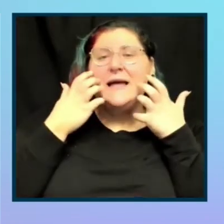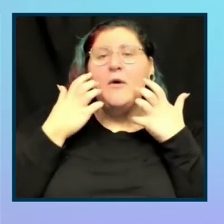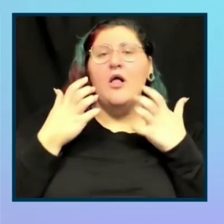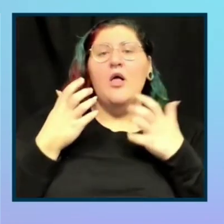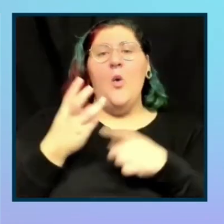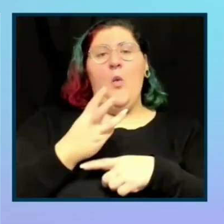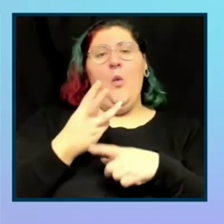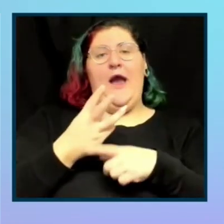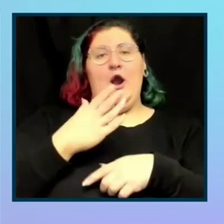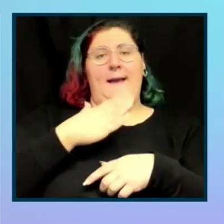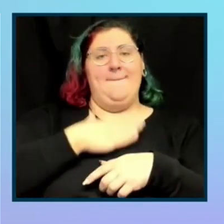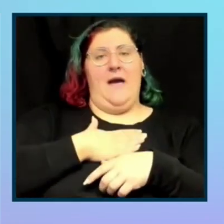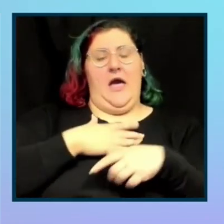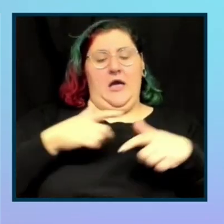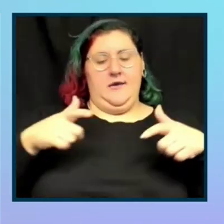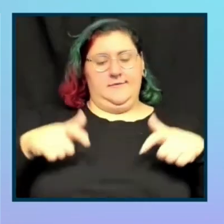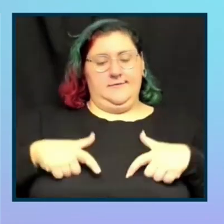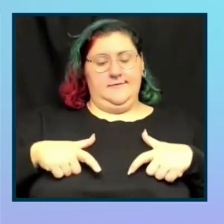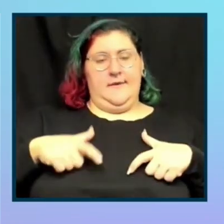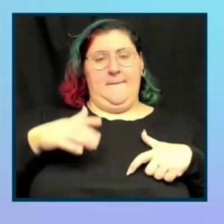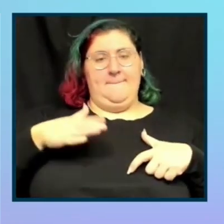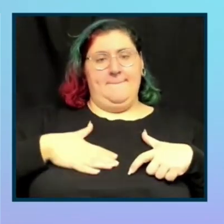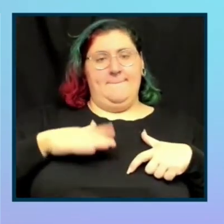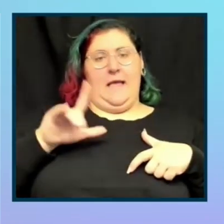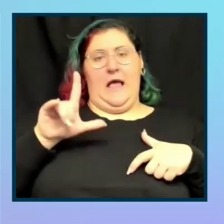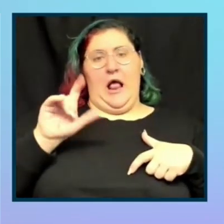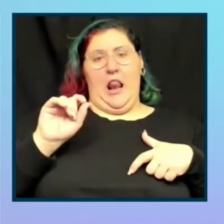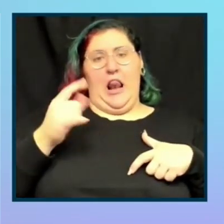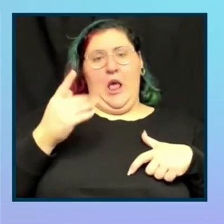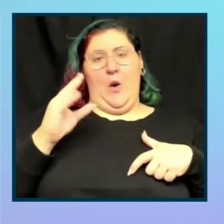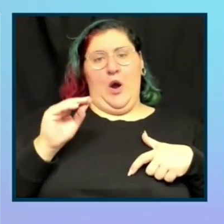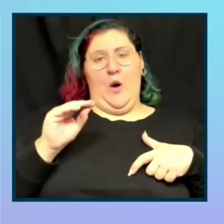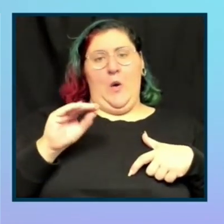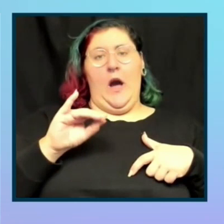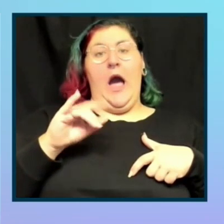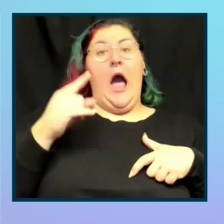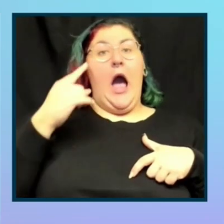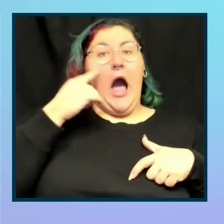an eye with two crossed swords going through it from the top down.